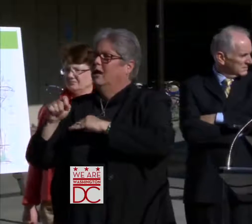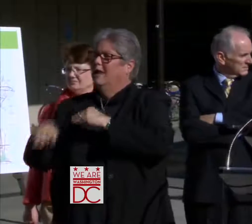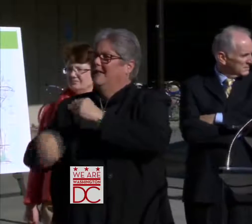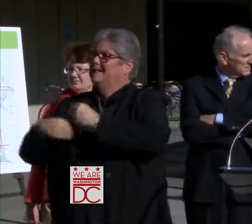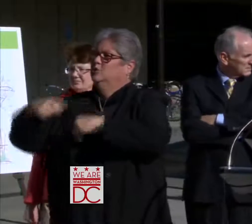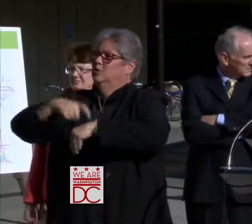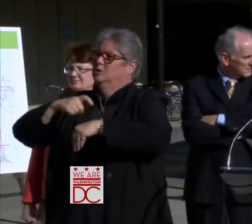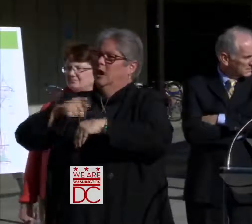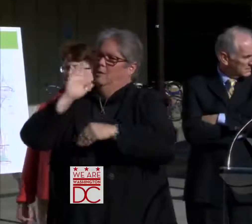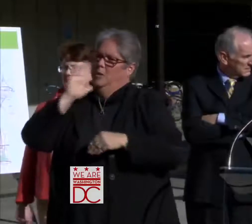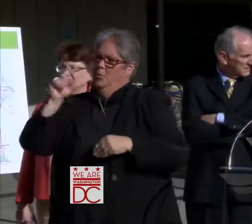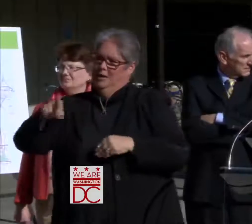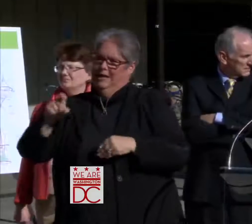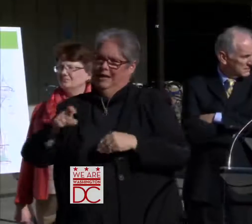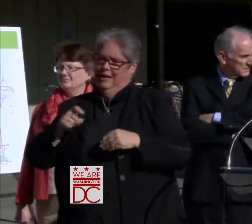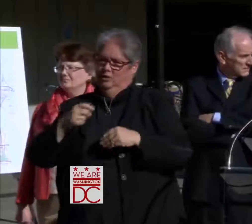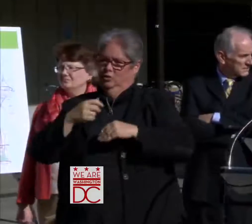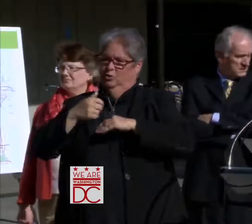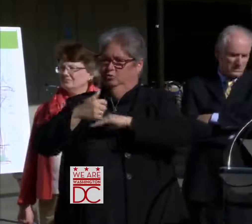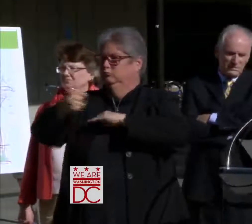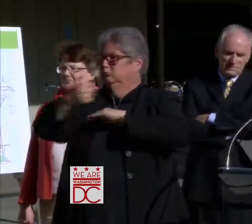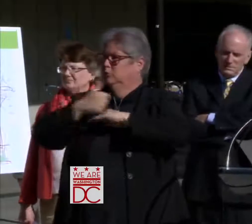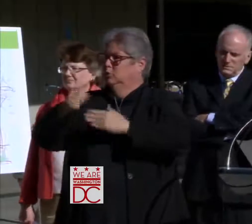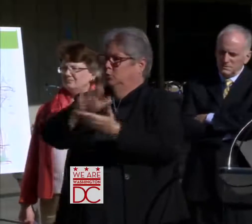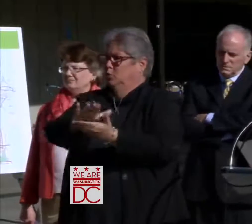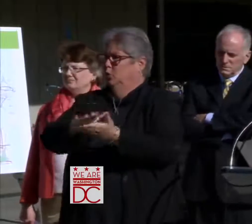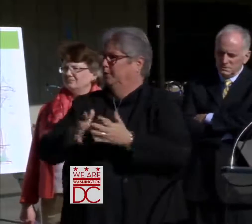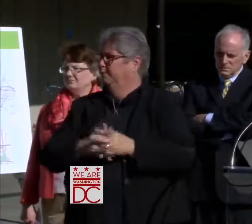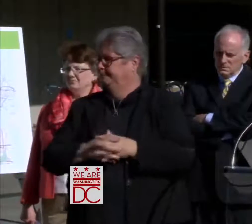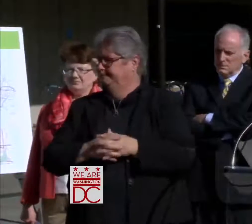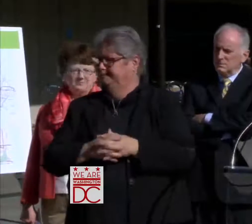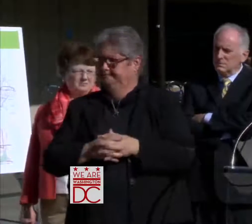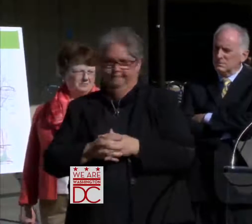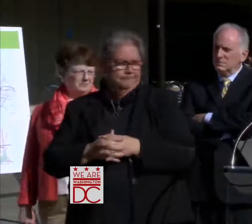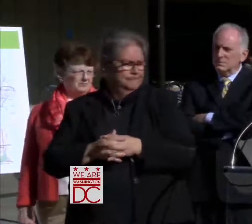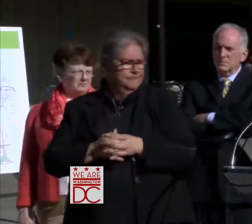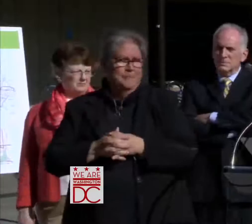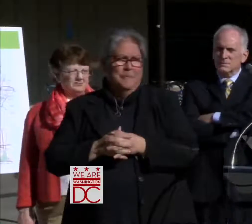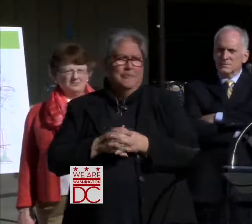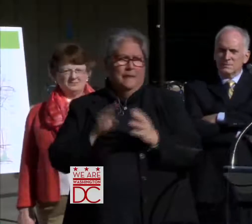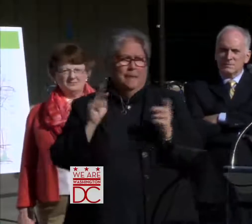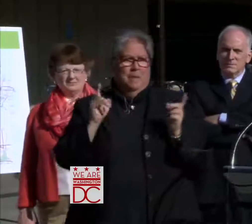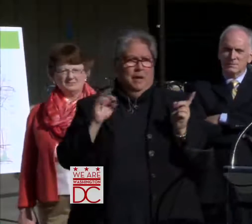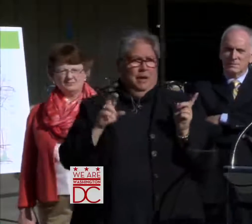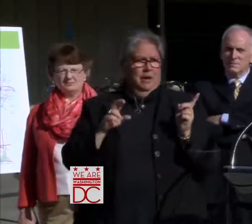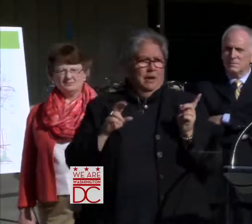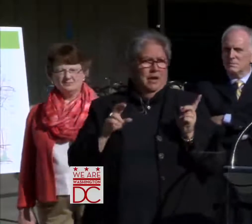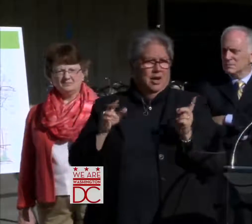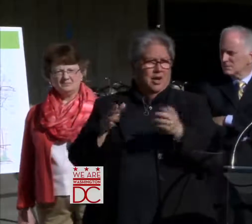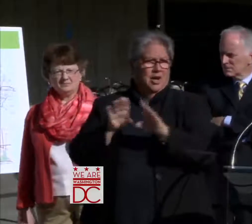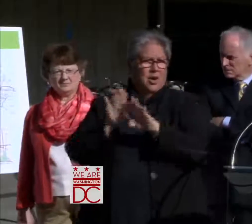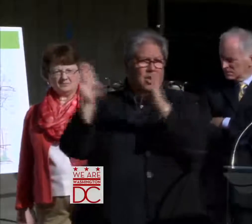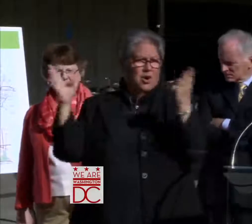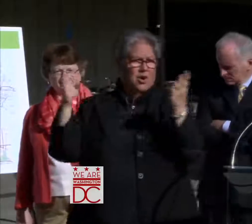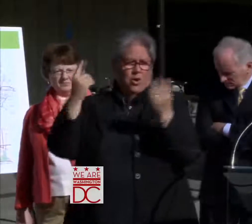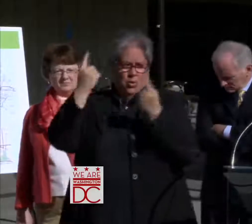THAT THEY ARE GOING TO NEED TO GET TO SCHOOL. MAYOR BOWSER, YOU HAVE OPENLY WONDERED WHETHER OR NOT